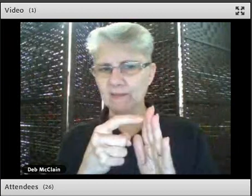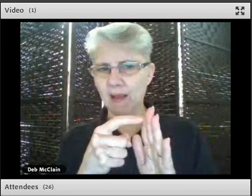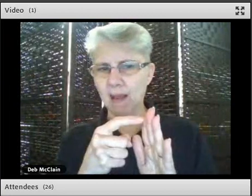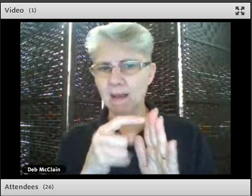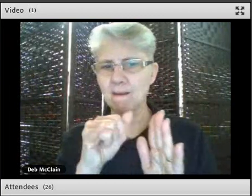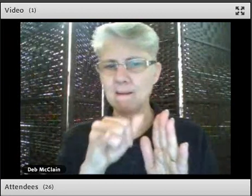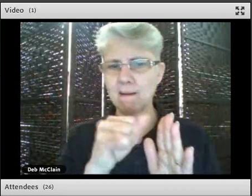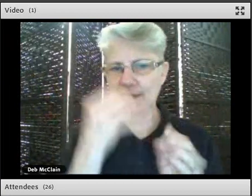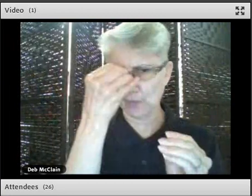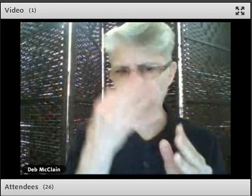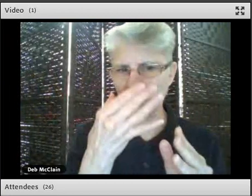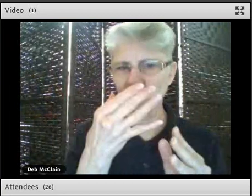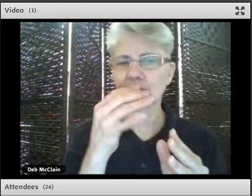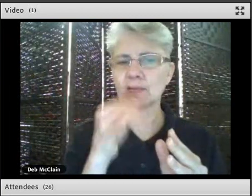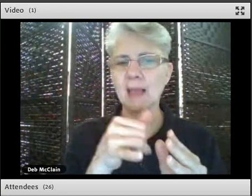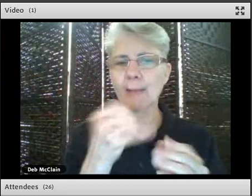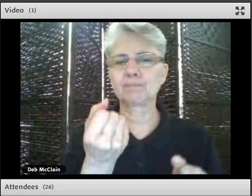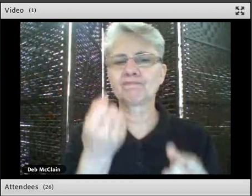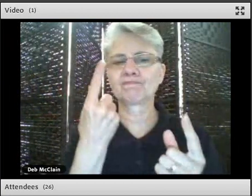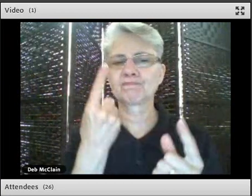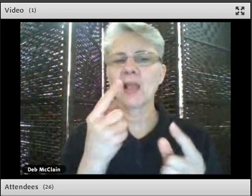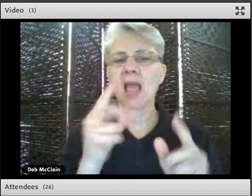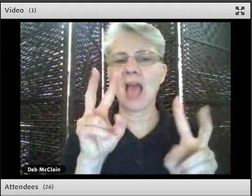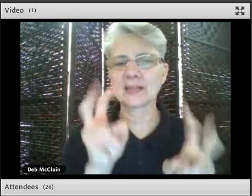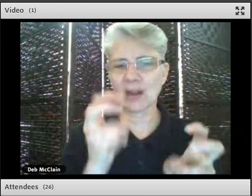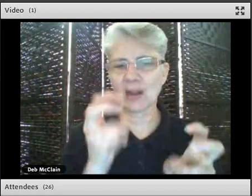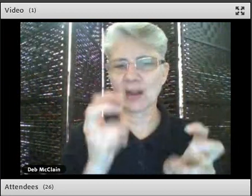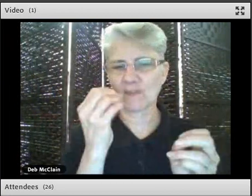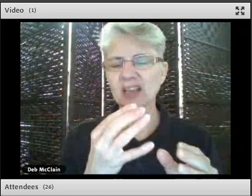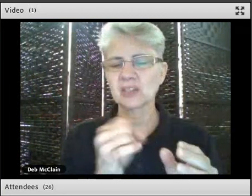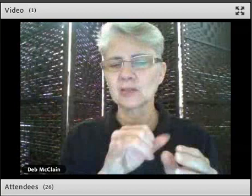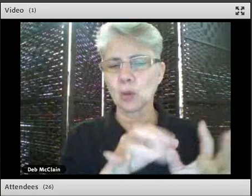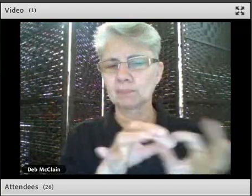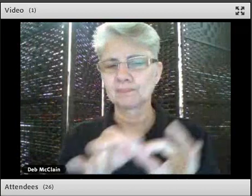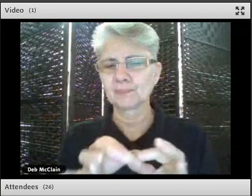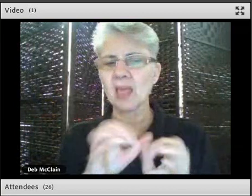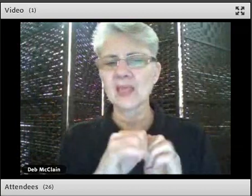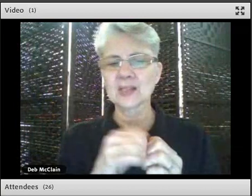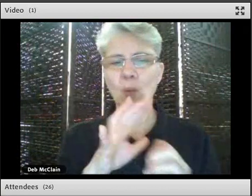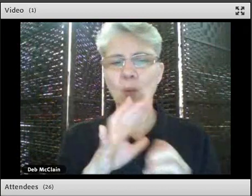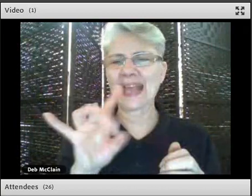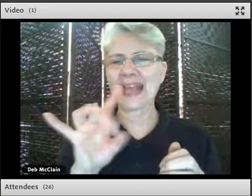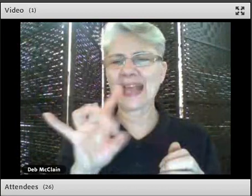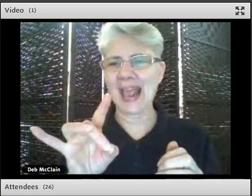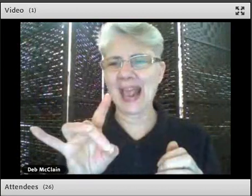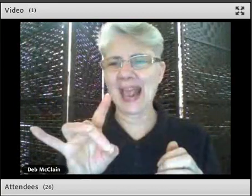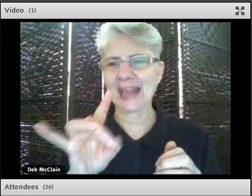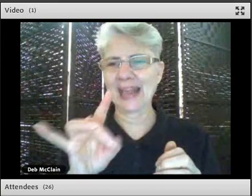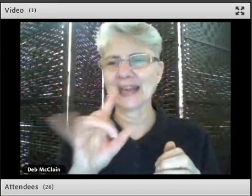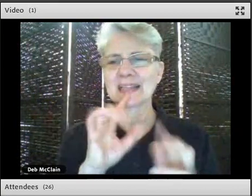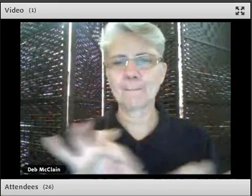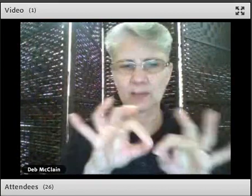So that's why the 588 is important. The Statement of Responsibility.